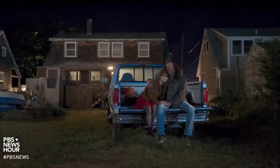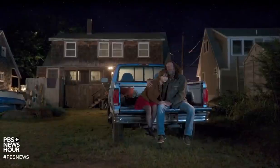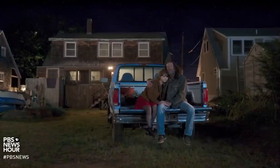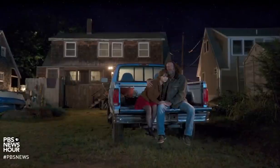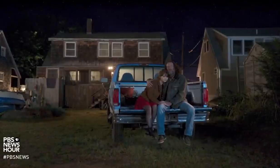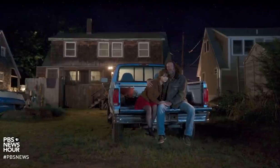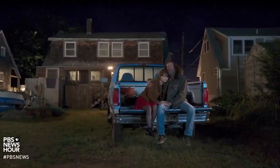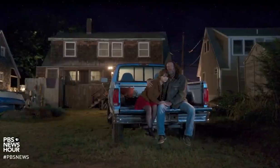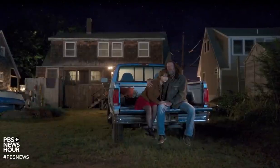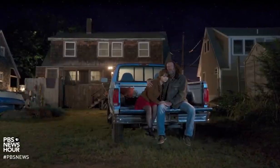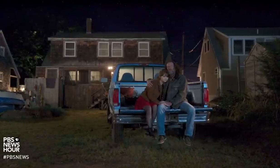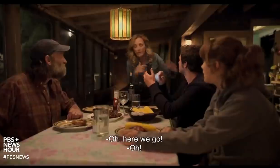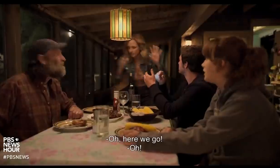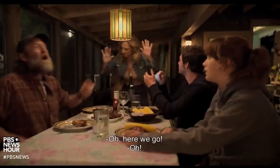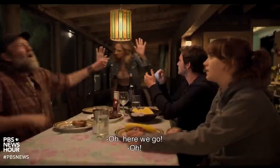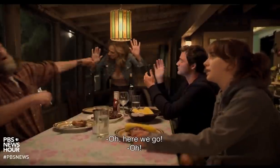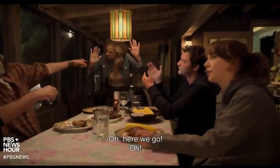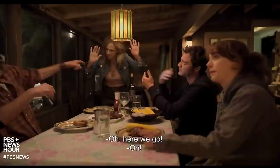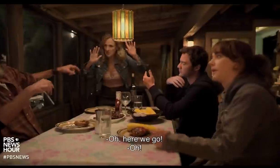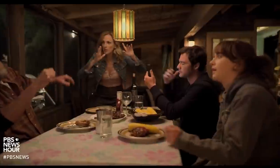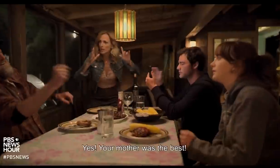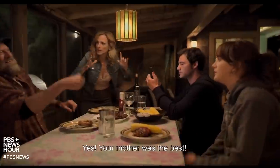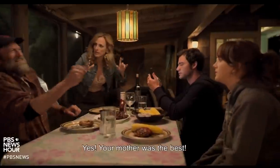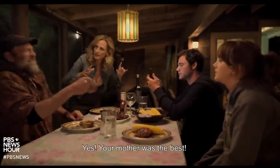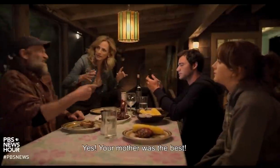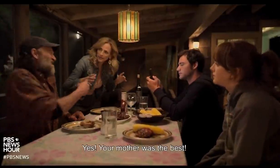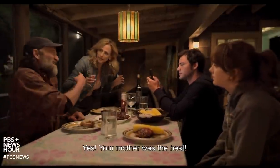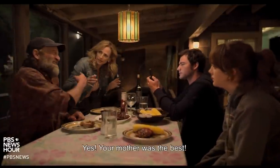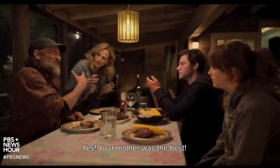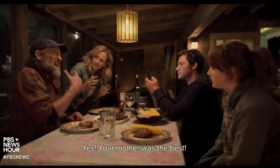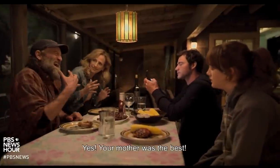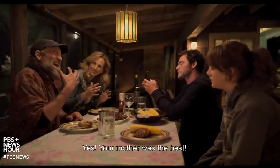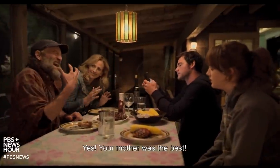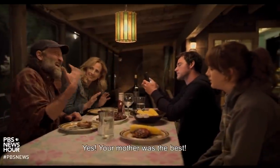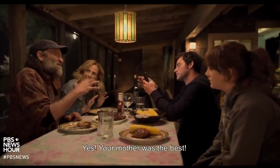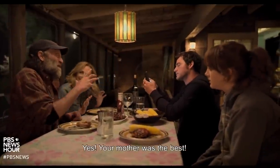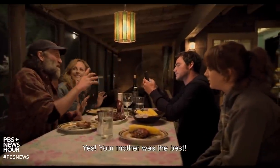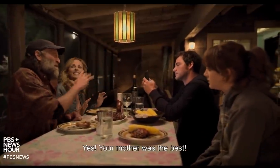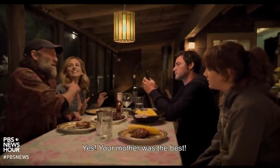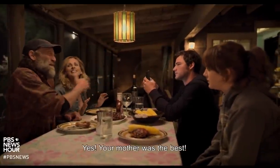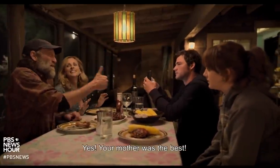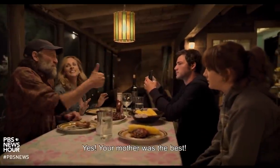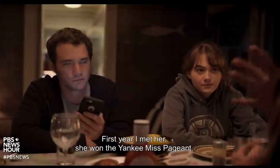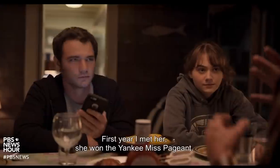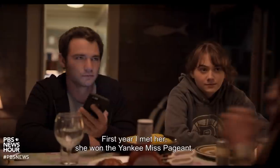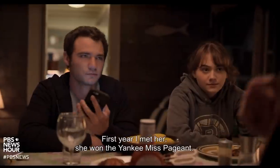Koda is about a family of four. Three who are deaf.